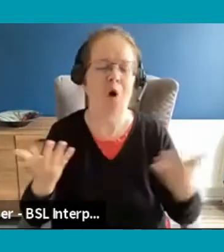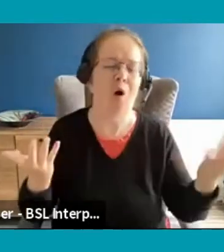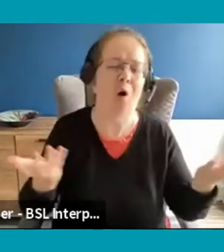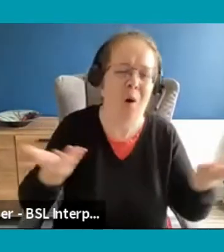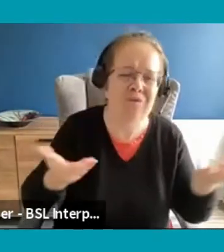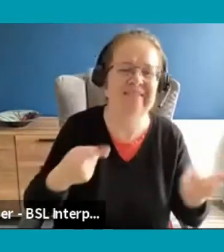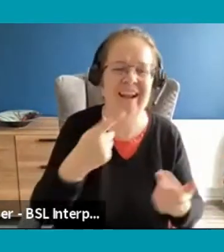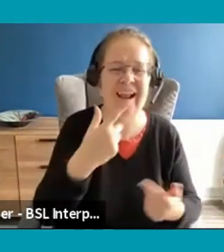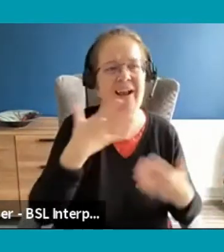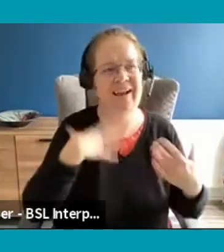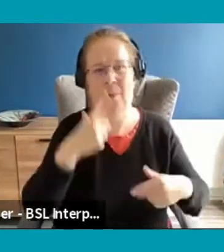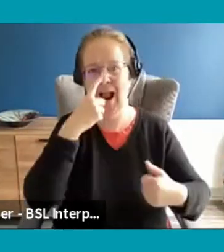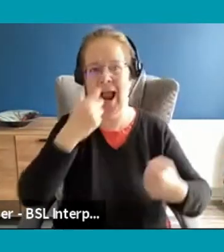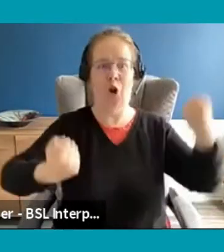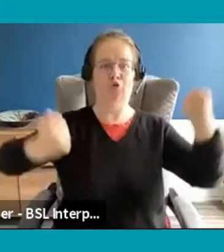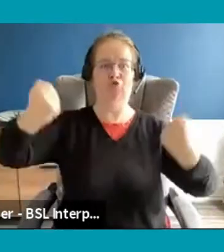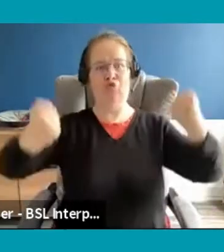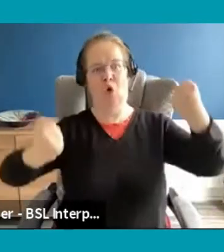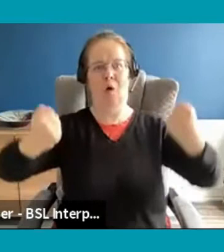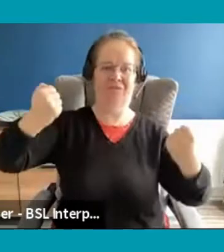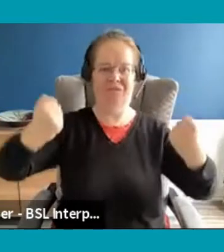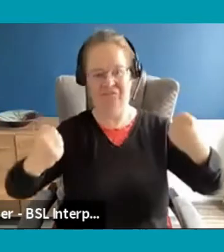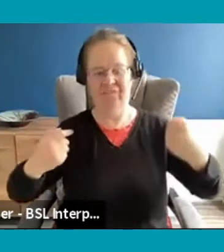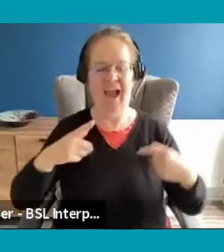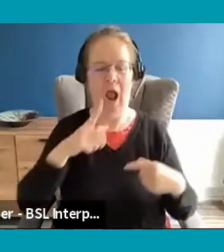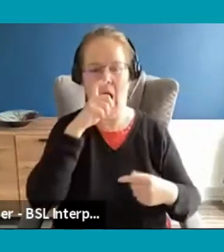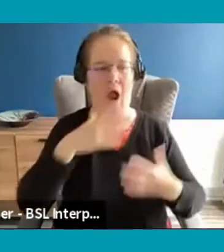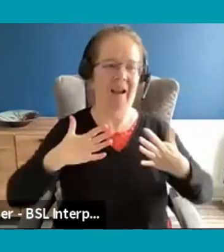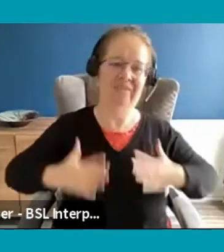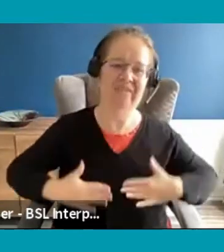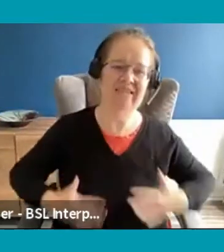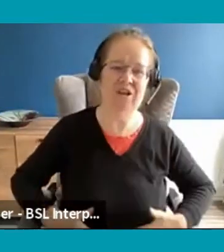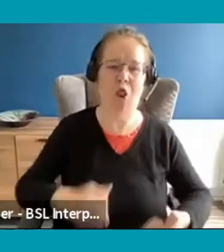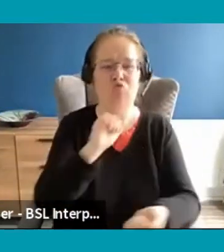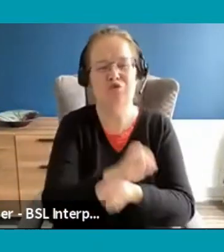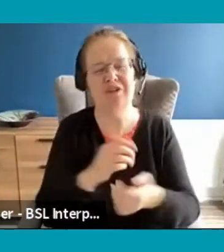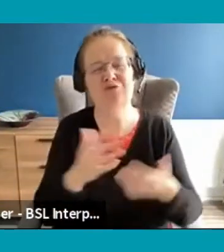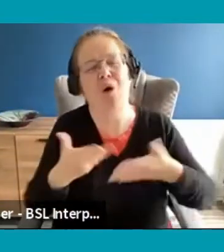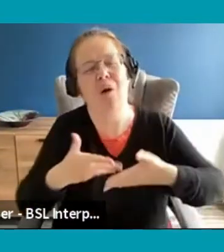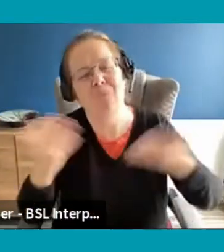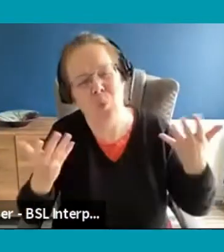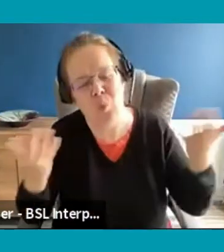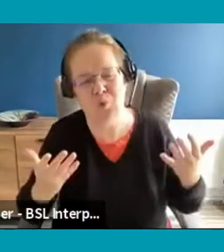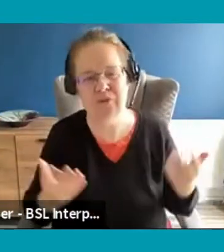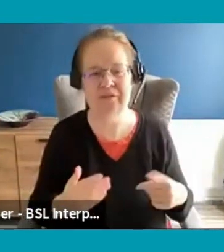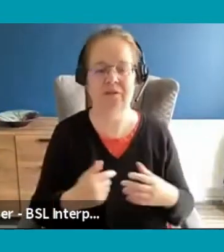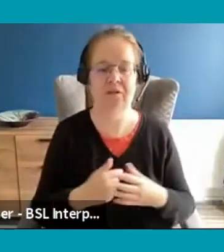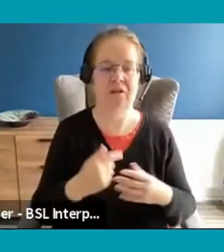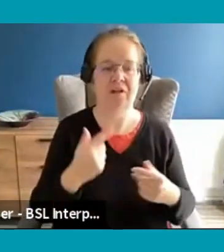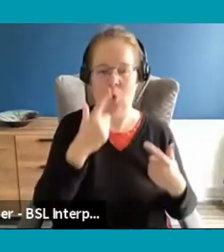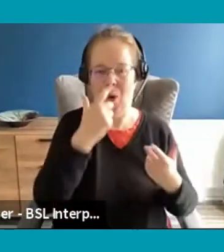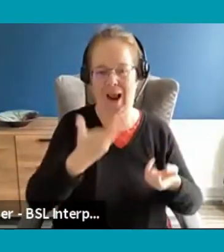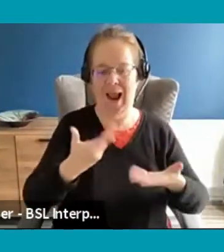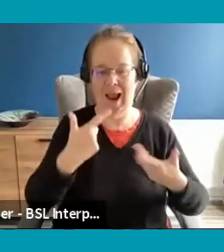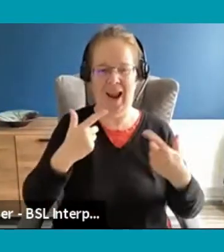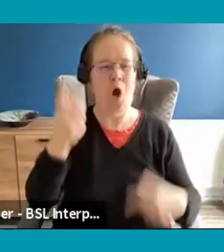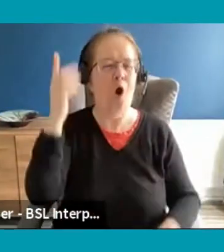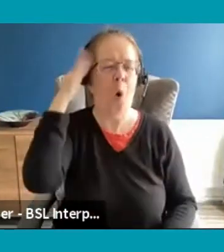of driving and you can't have any physical restrictions that that that that doesn't allow you to drive. You know common sense really isn't it,